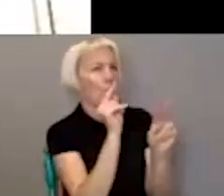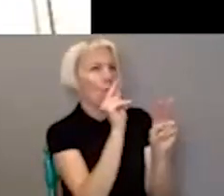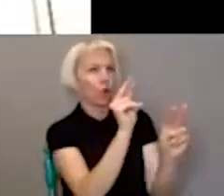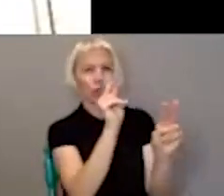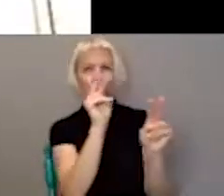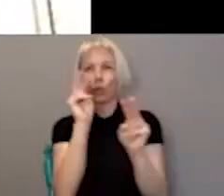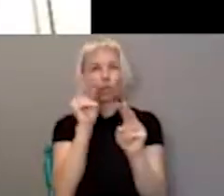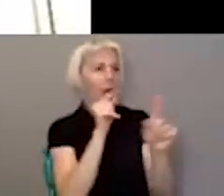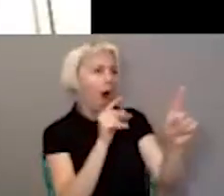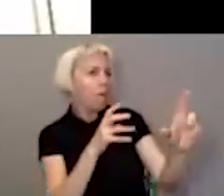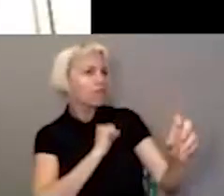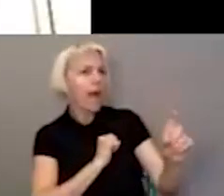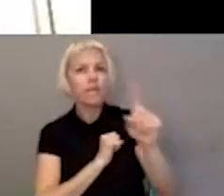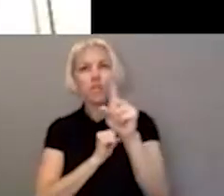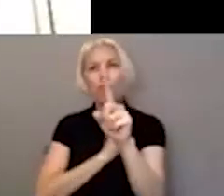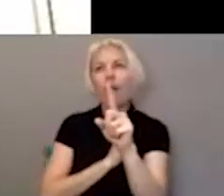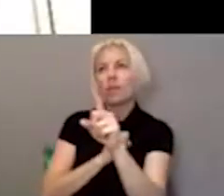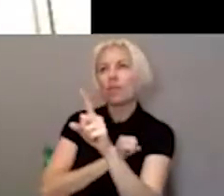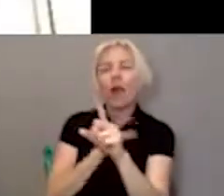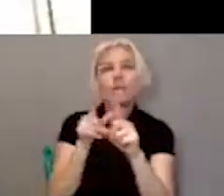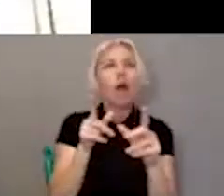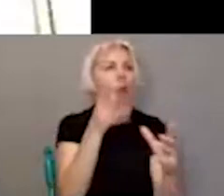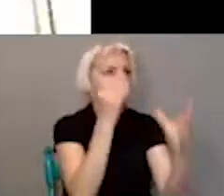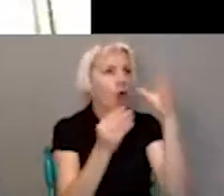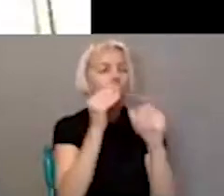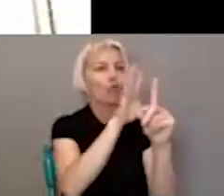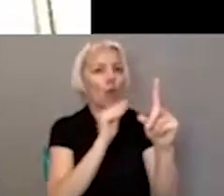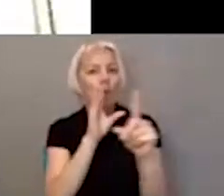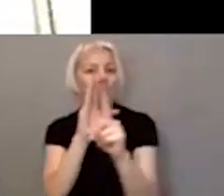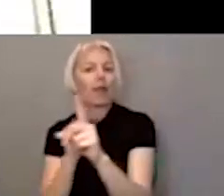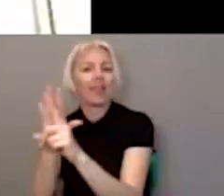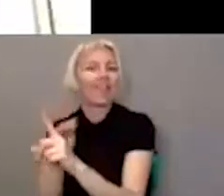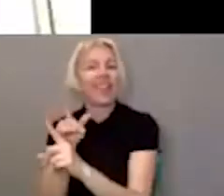having those conversations with our kids and more broadly with our kids' friends. Being